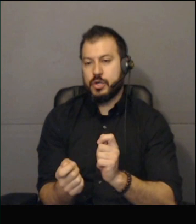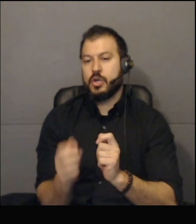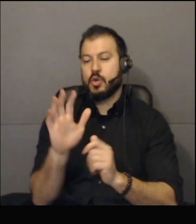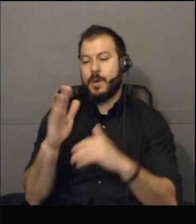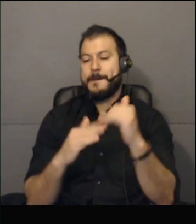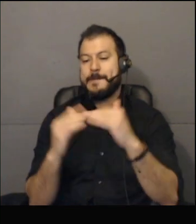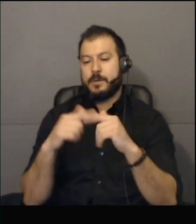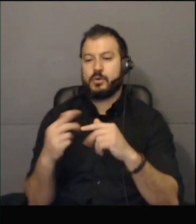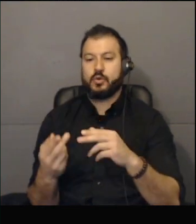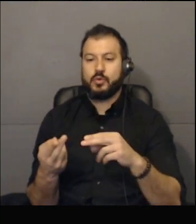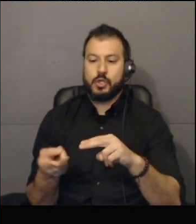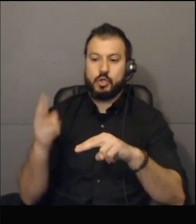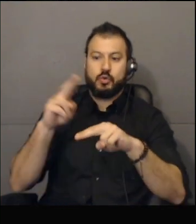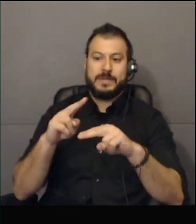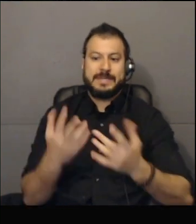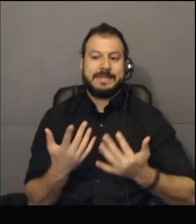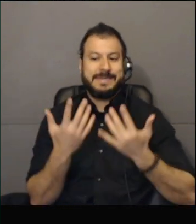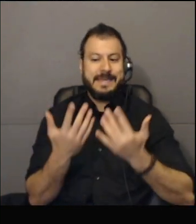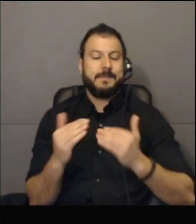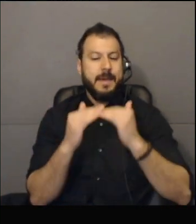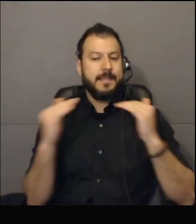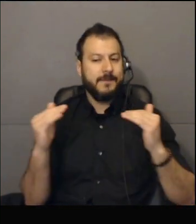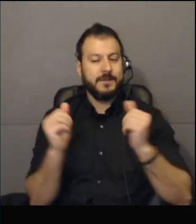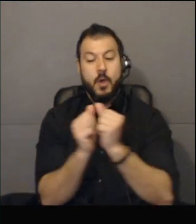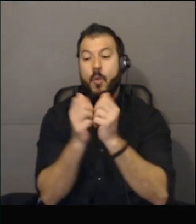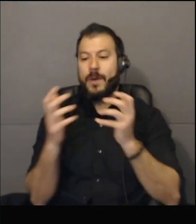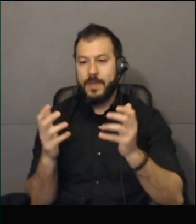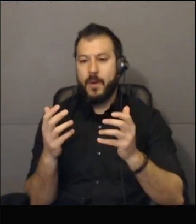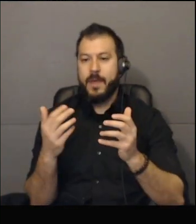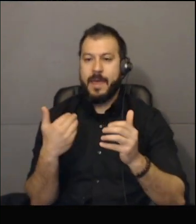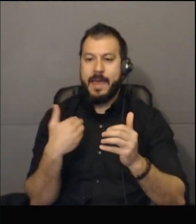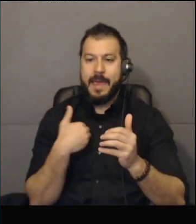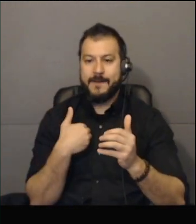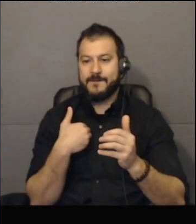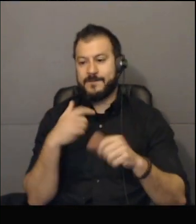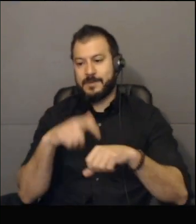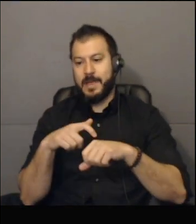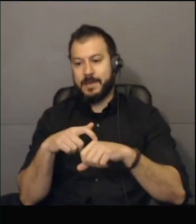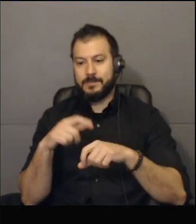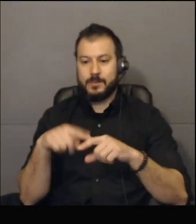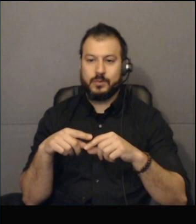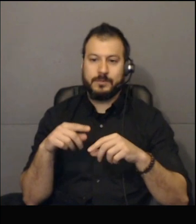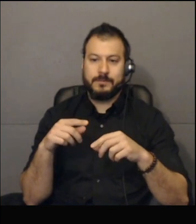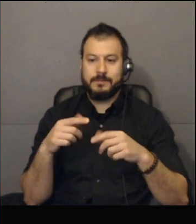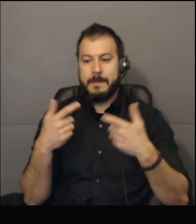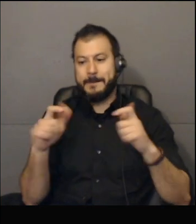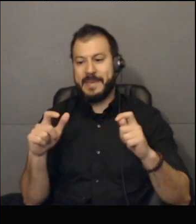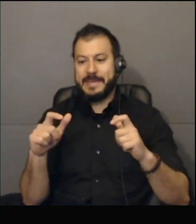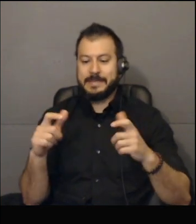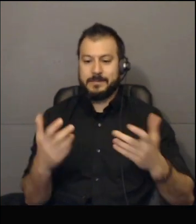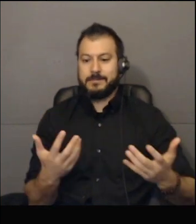levels without having at all times to maintain a big standing by pool. Let me show you a quick demo of that in